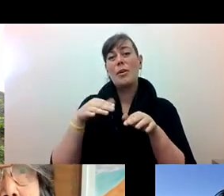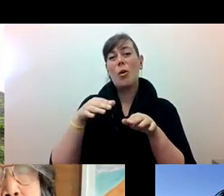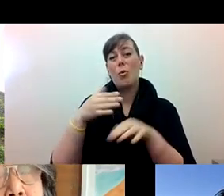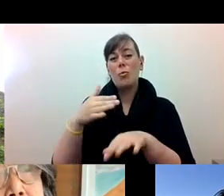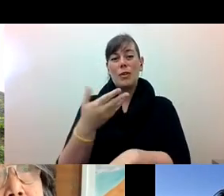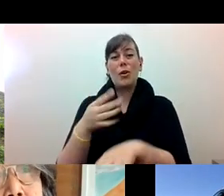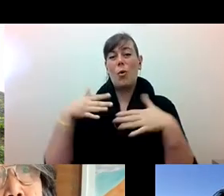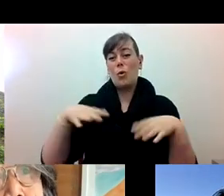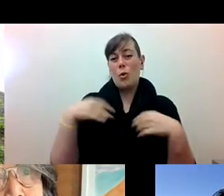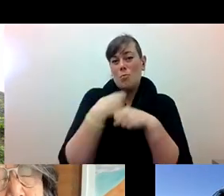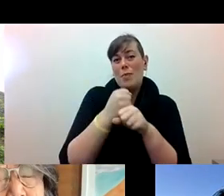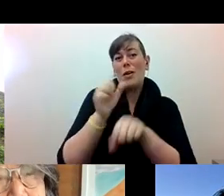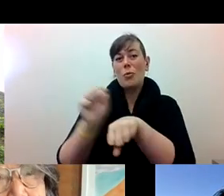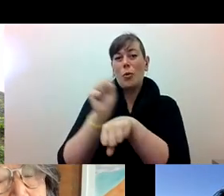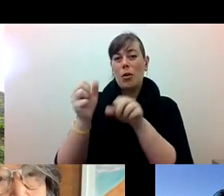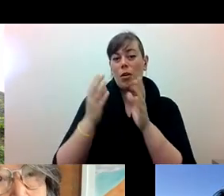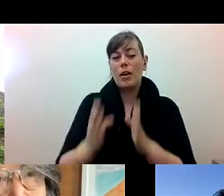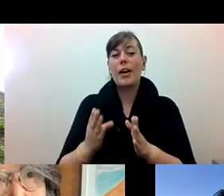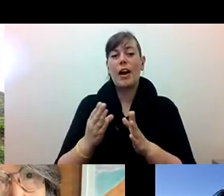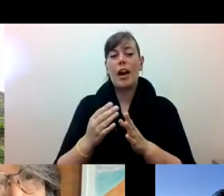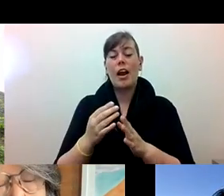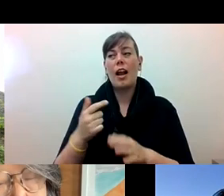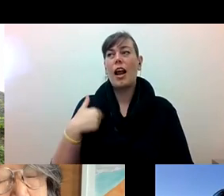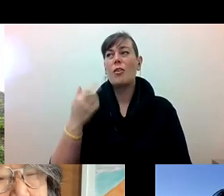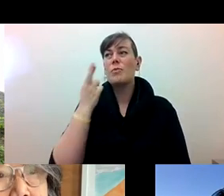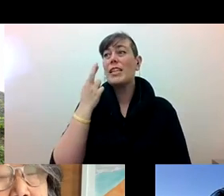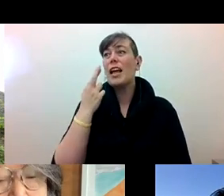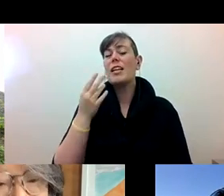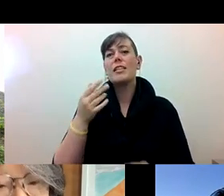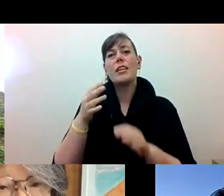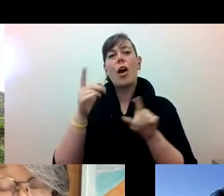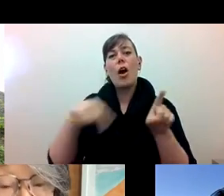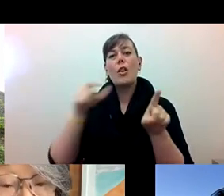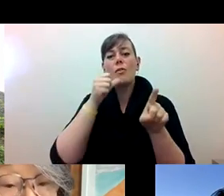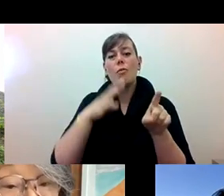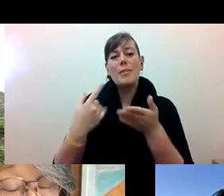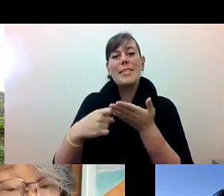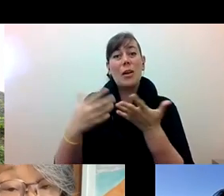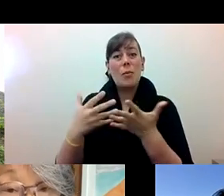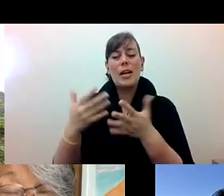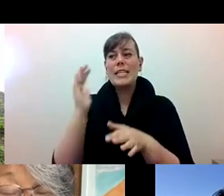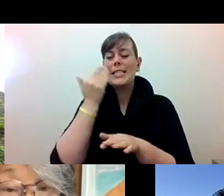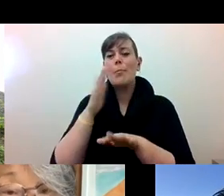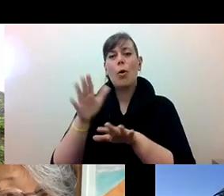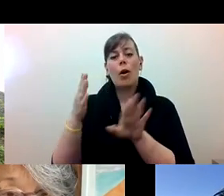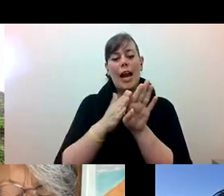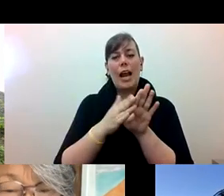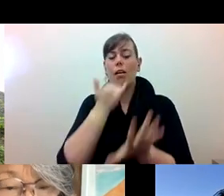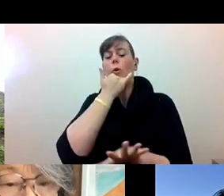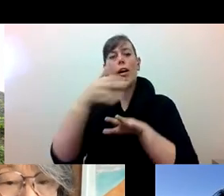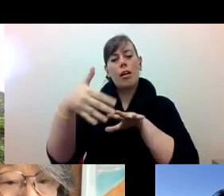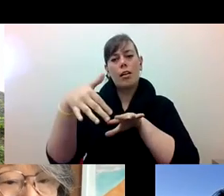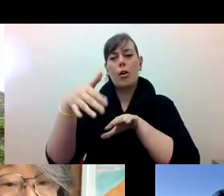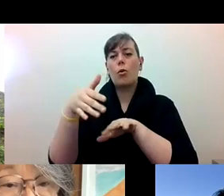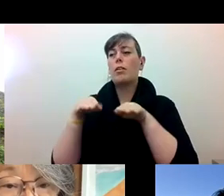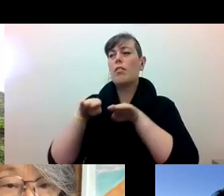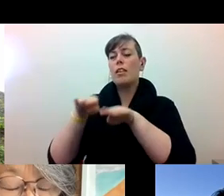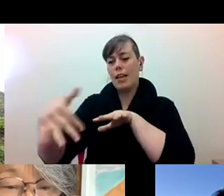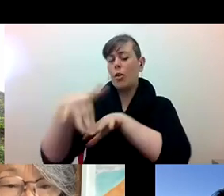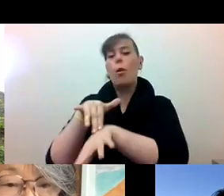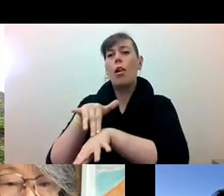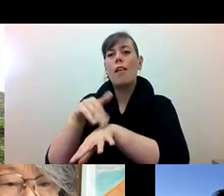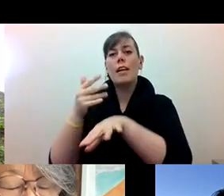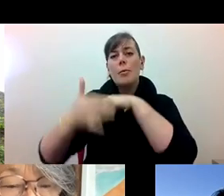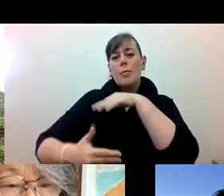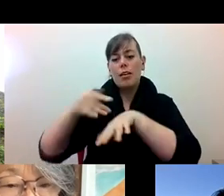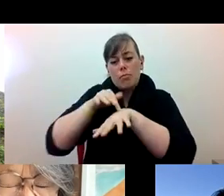pam tau lee: realizing how based on what the women were talking about that her hand had gotten stuck in a sewing machine and it was bleeding and the women were helping her